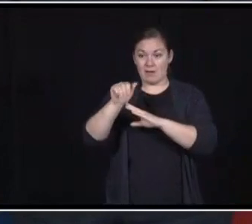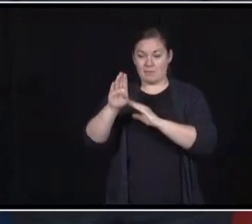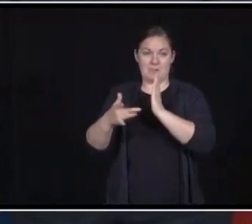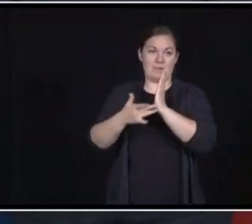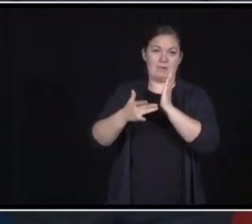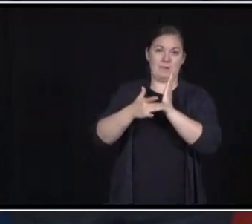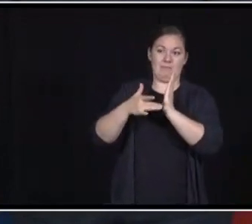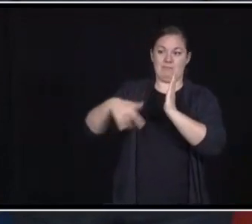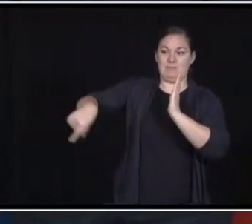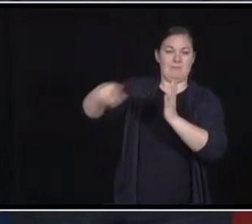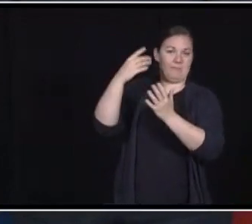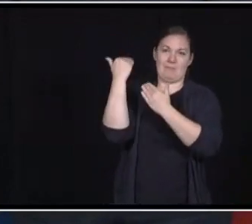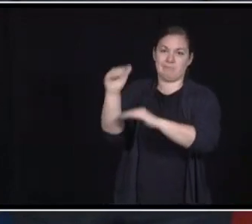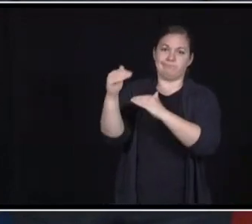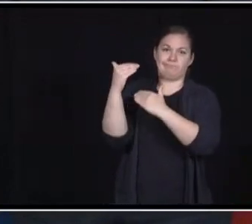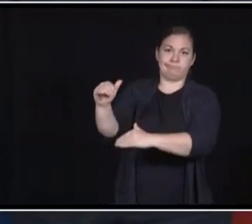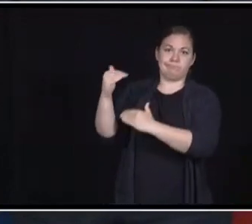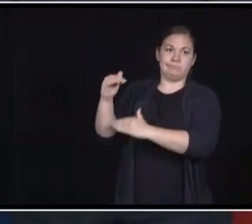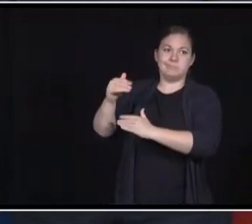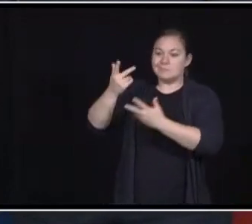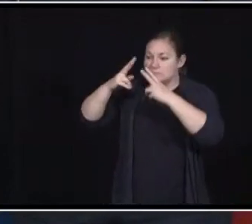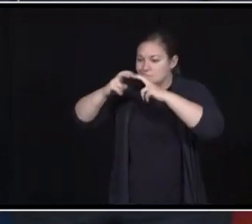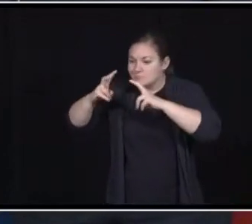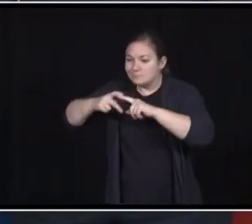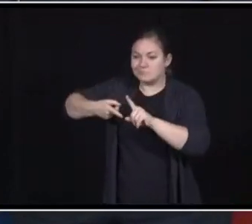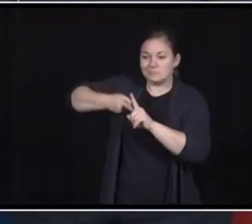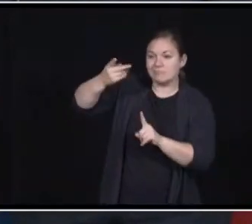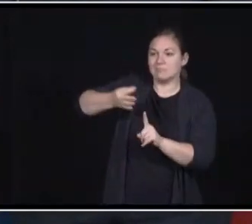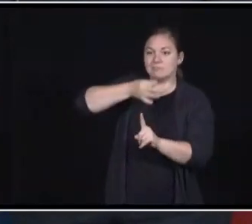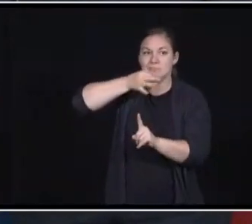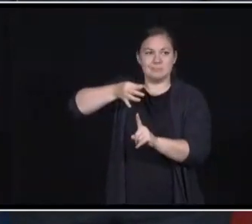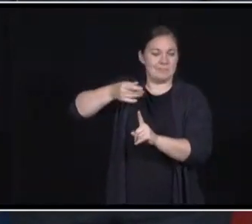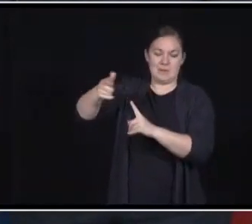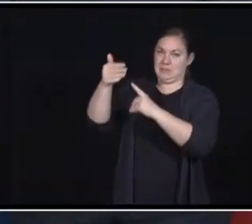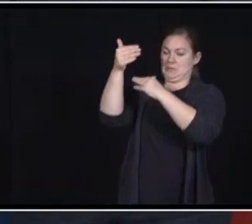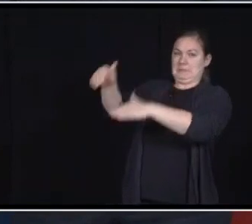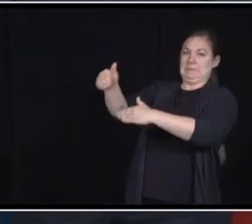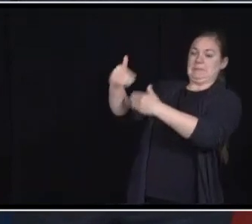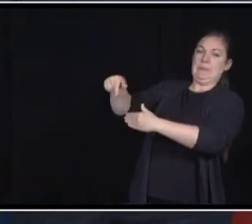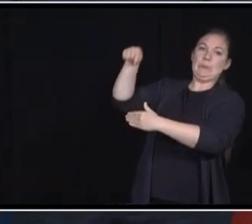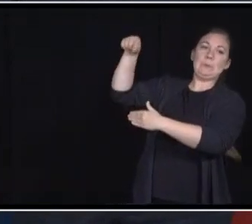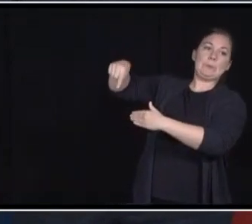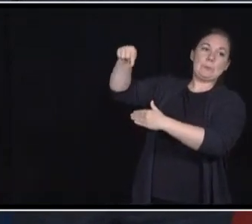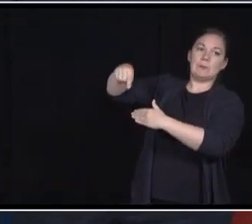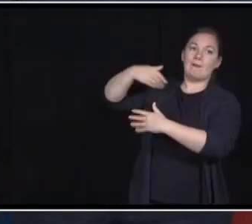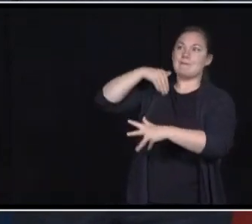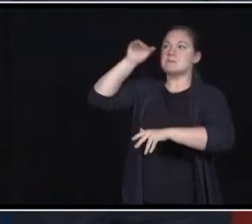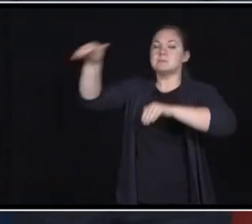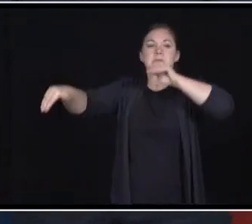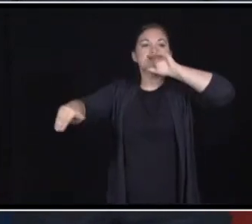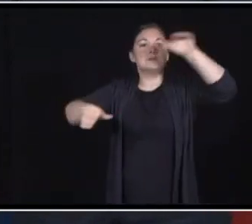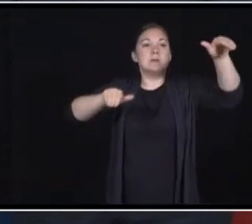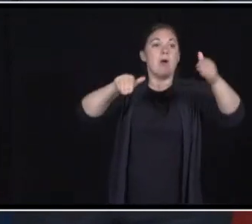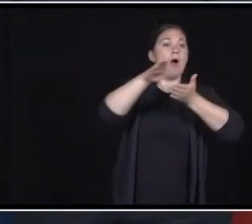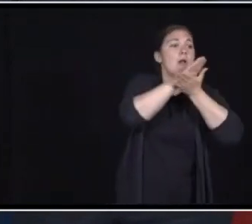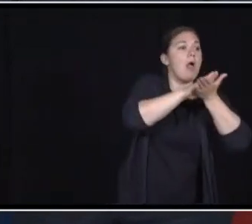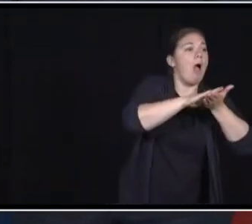I think they were 38,000. At the end of the day, Randy, there are only so many lab technicians. Let me repeat that, diagnostic lab